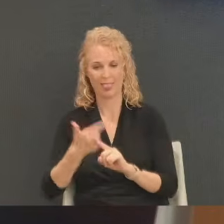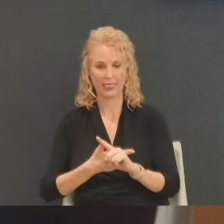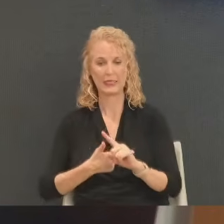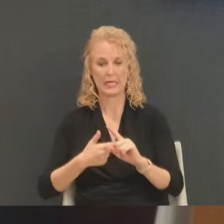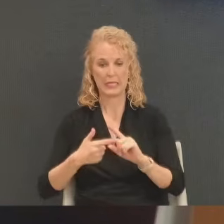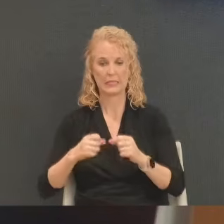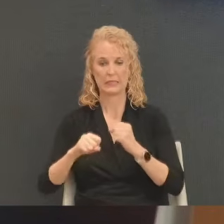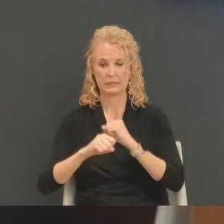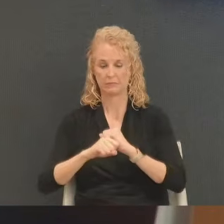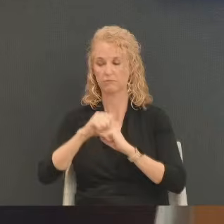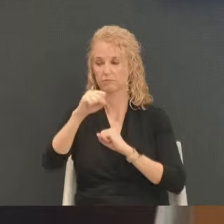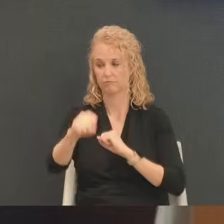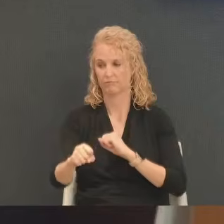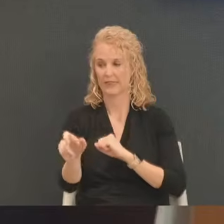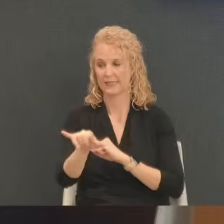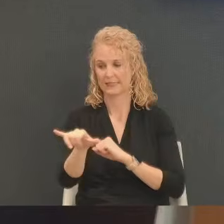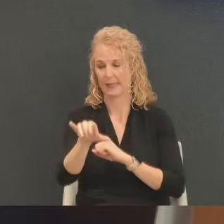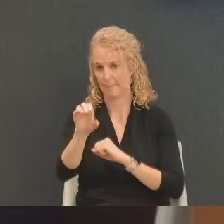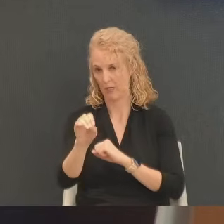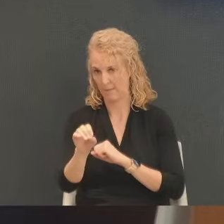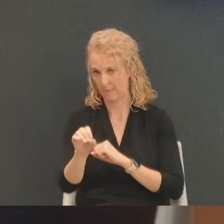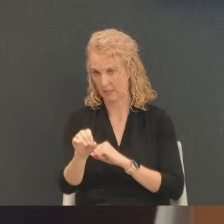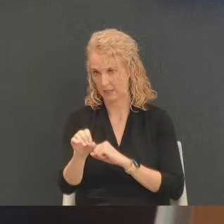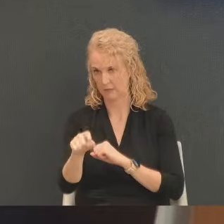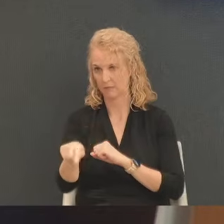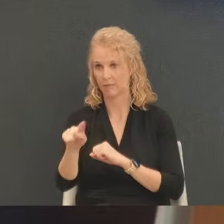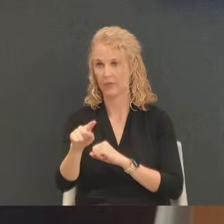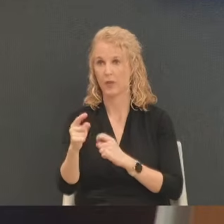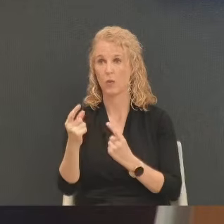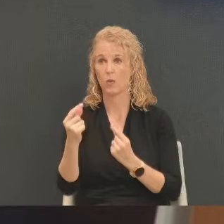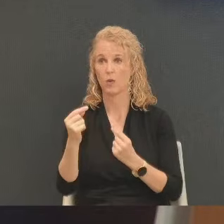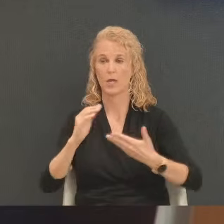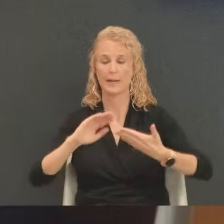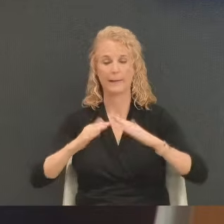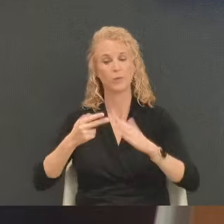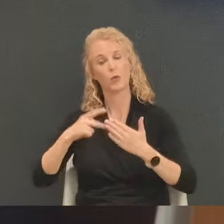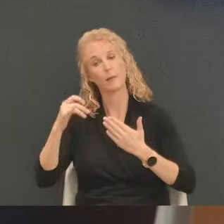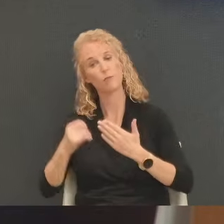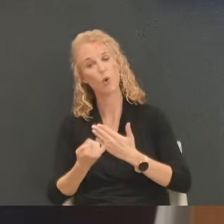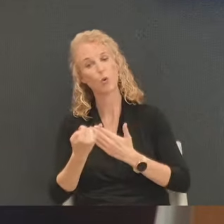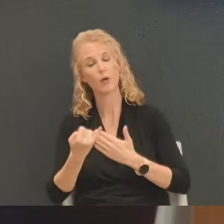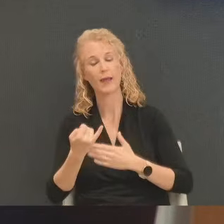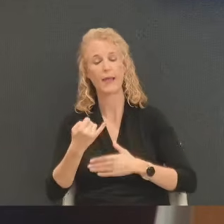active day. Active day is the entity that provides community program and independent living skill